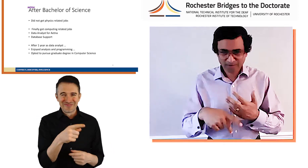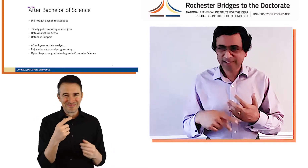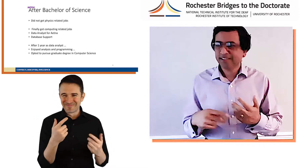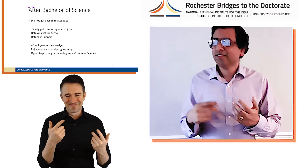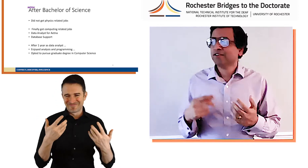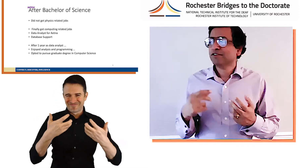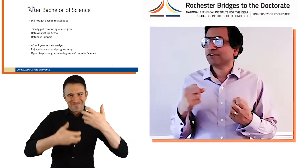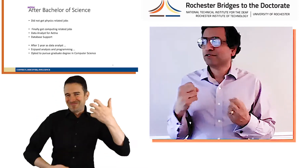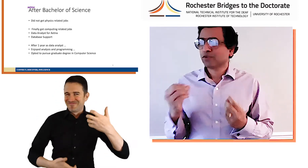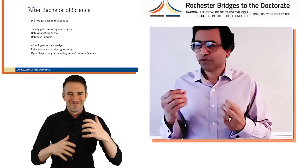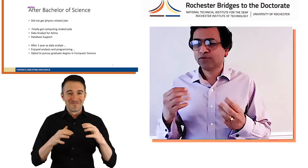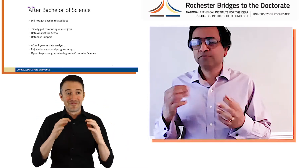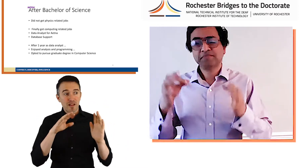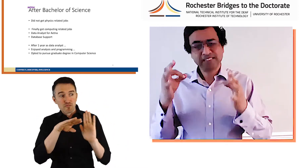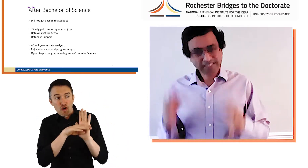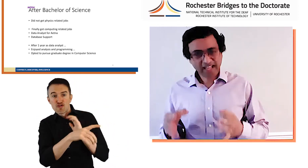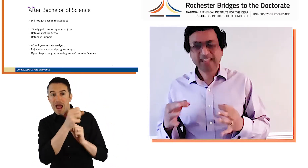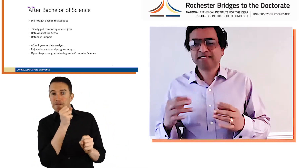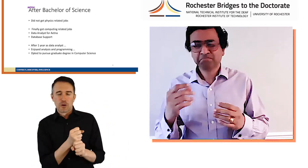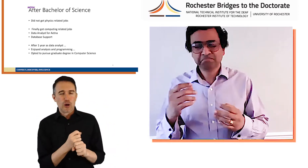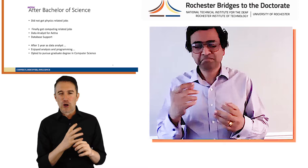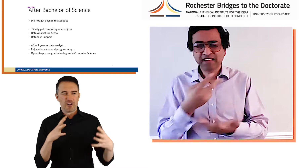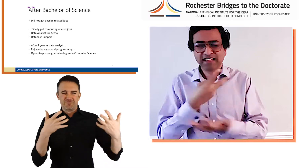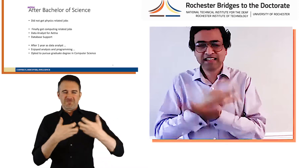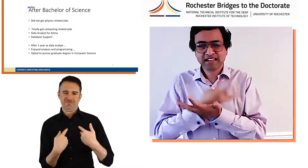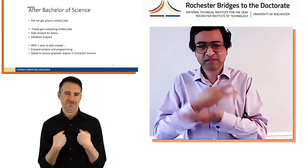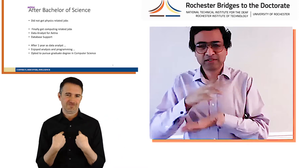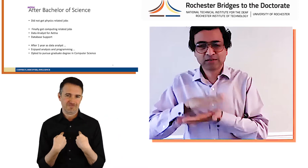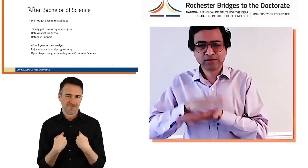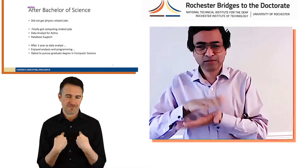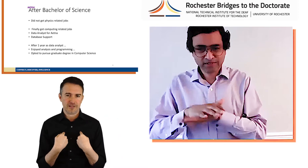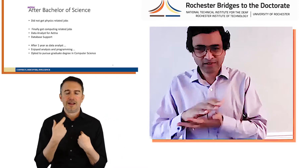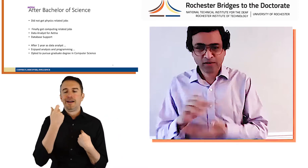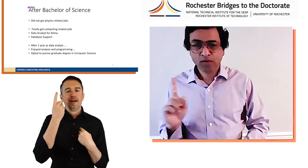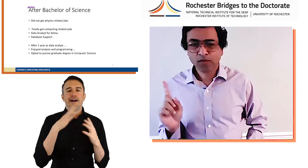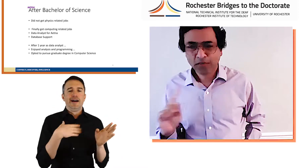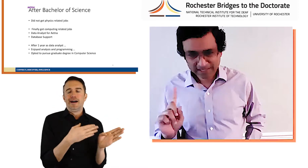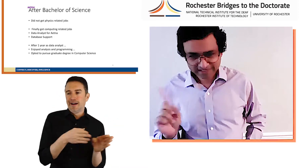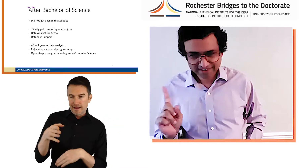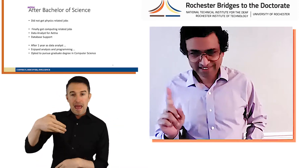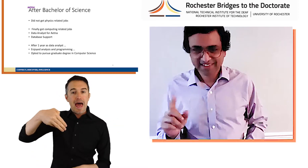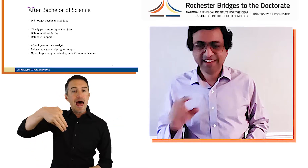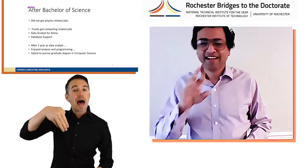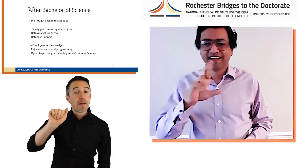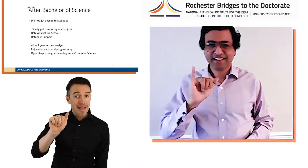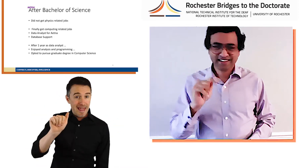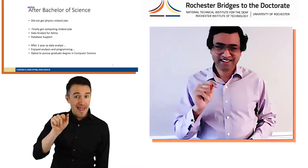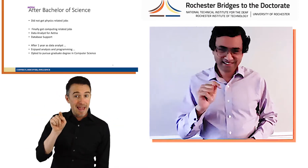so what I did was decide to pursue a master's and go back to school at RIT.